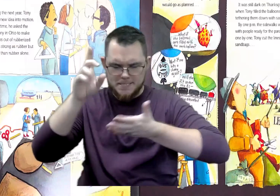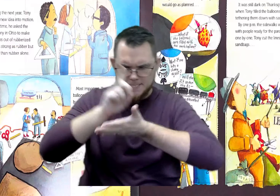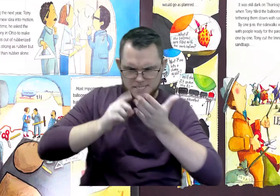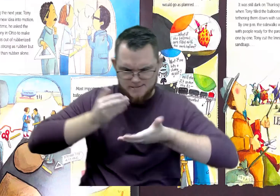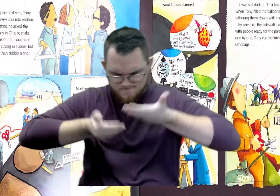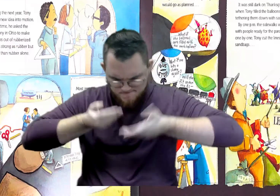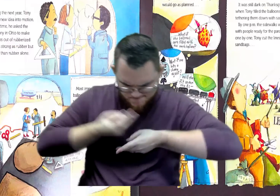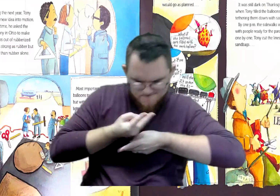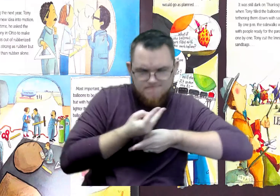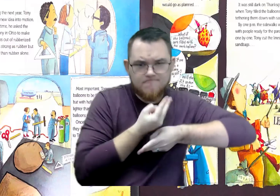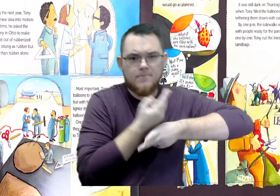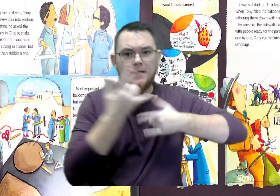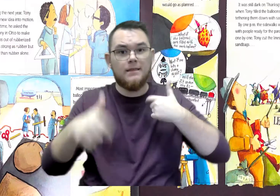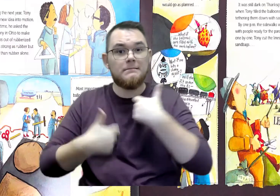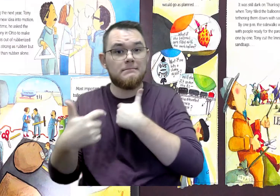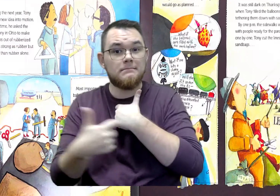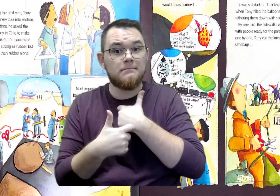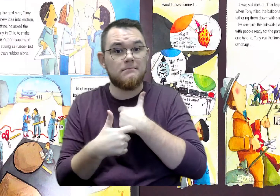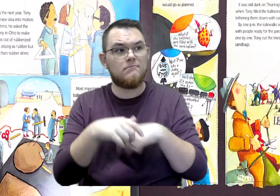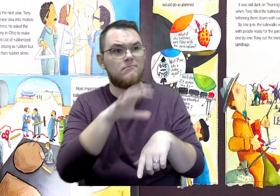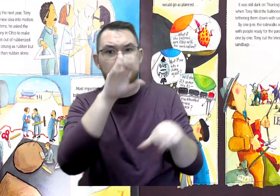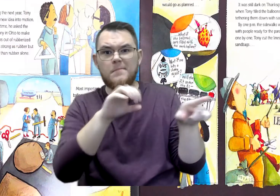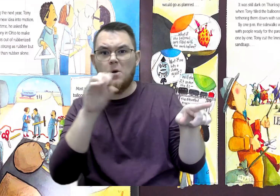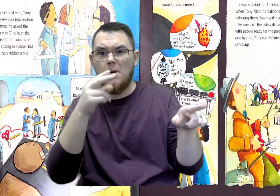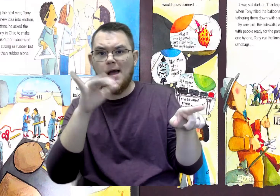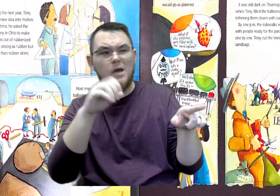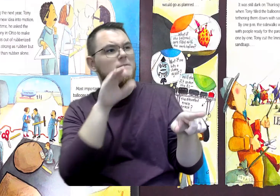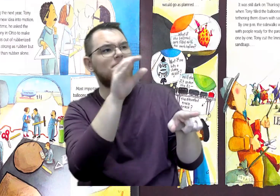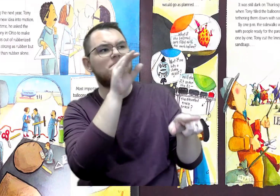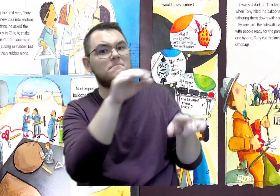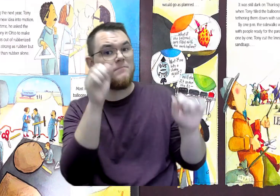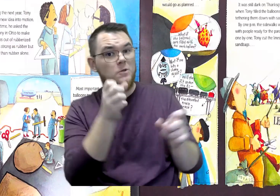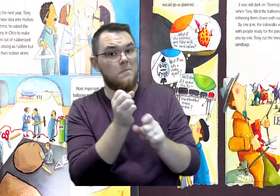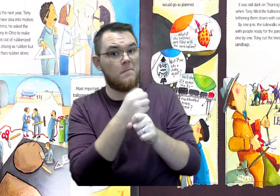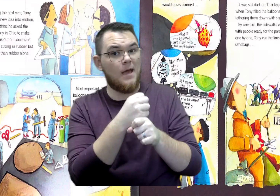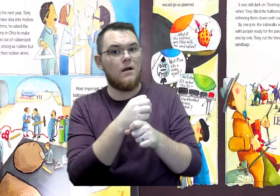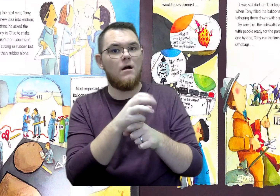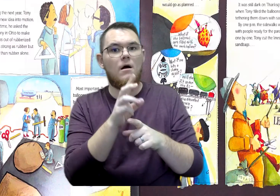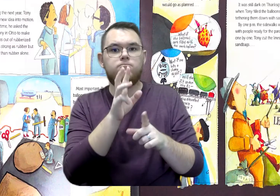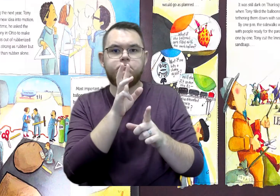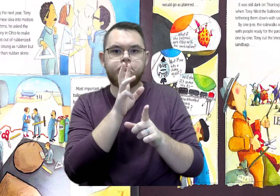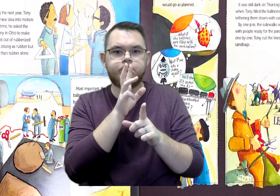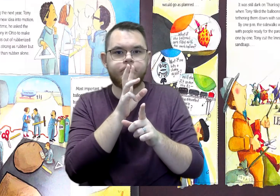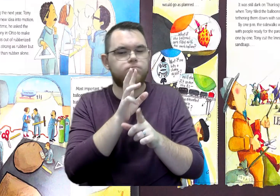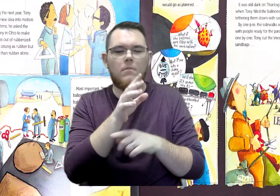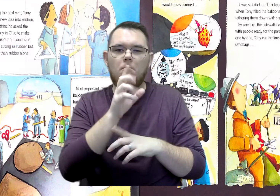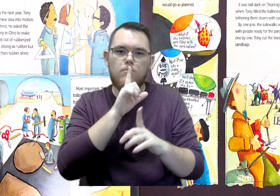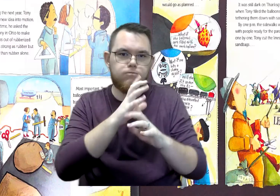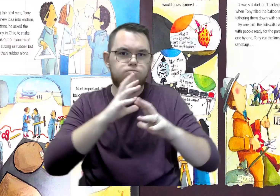This time, he asked the company in Ohio to make balloons out of rubberized silk— as